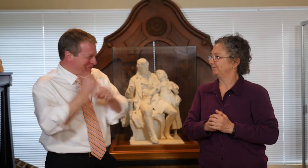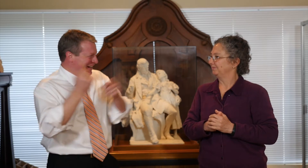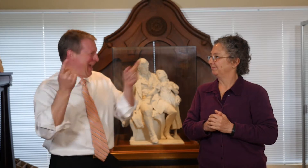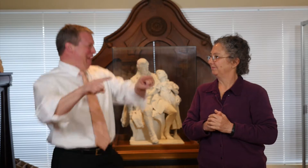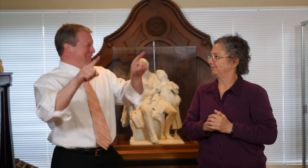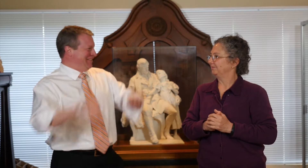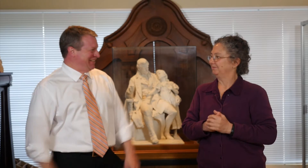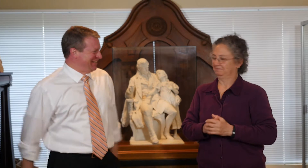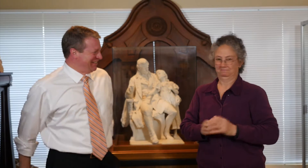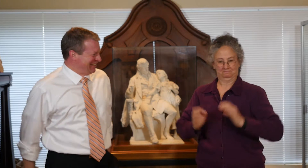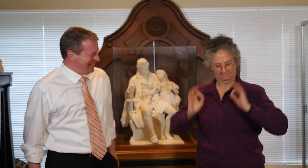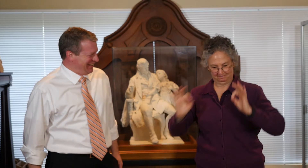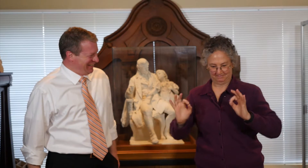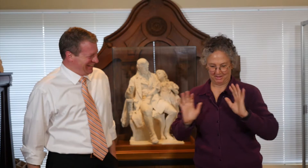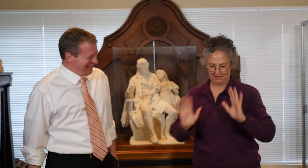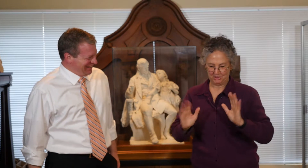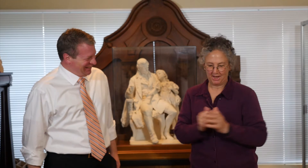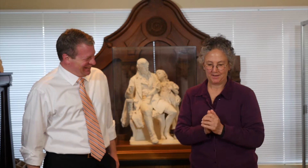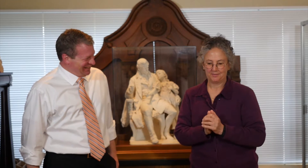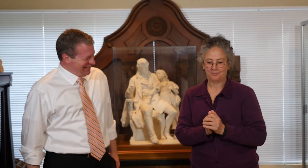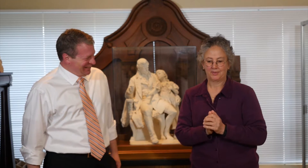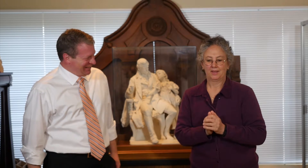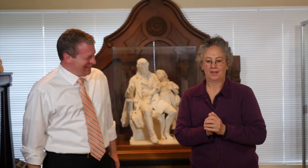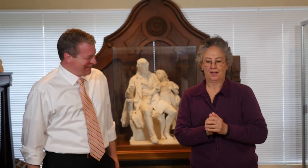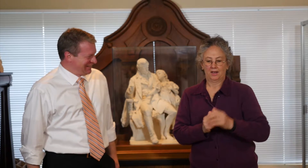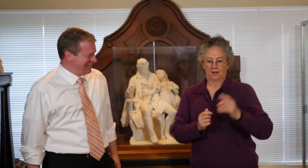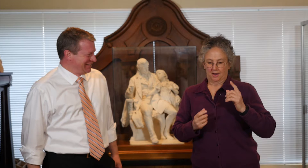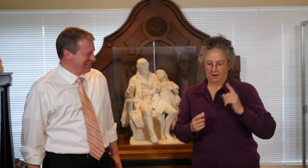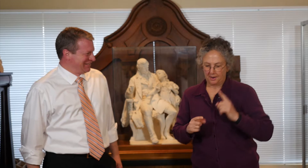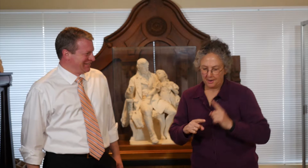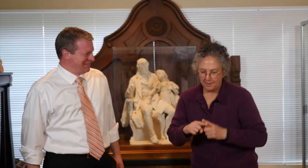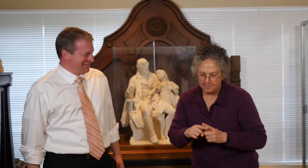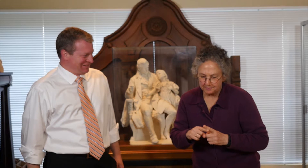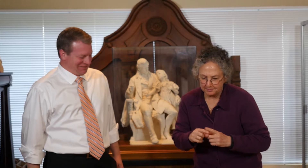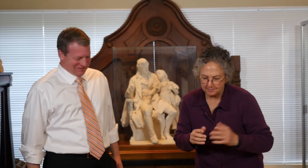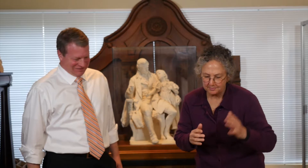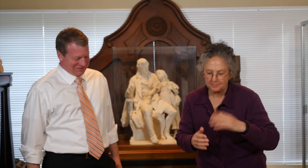We have a couple of people in mind but we have to make it happen.